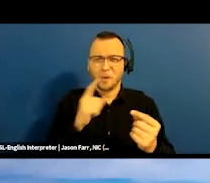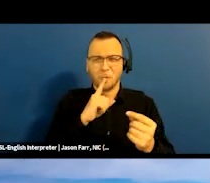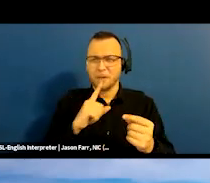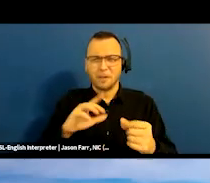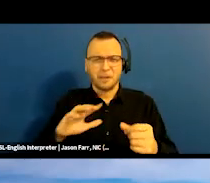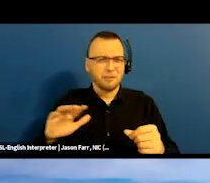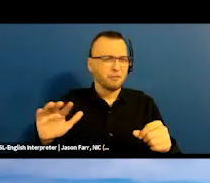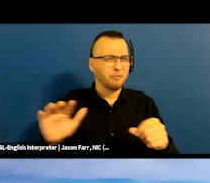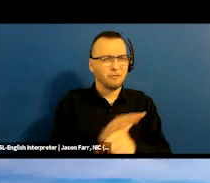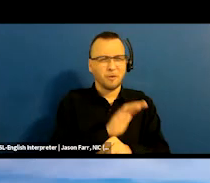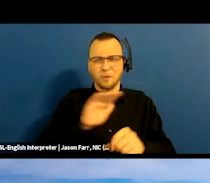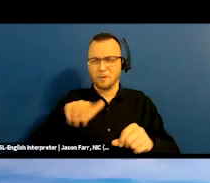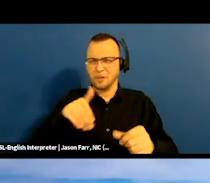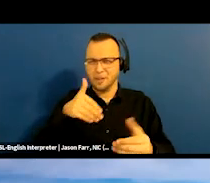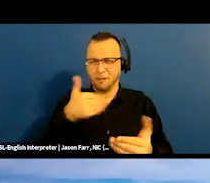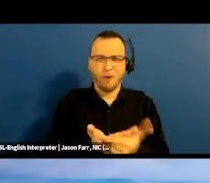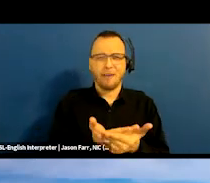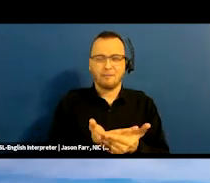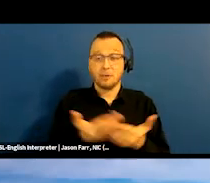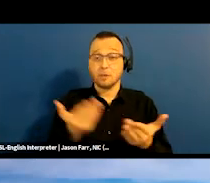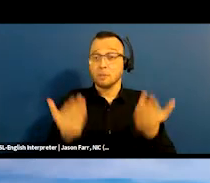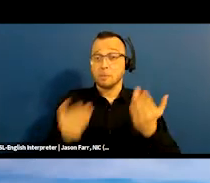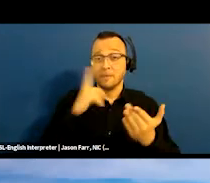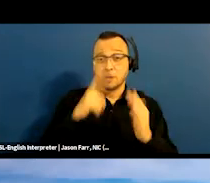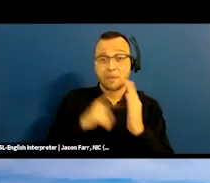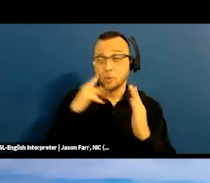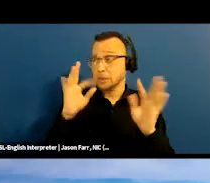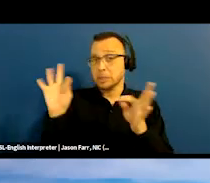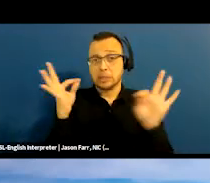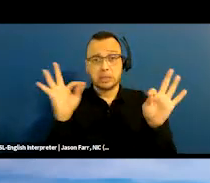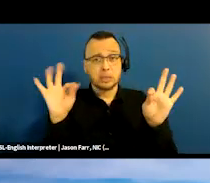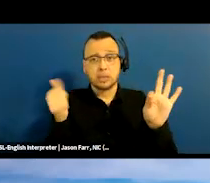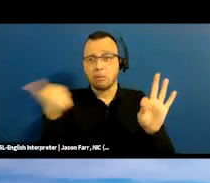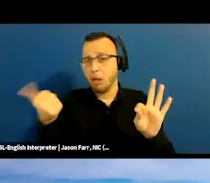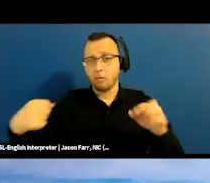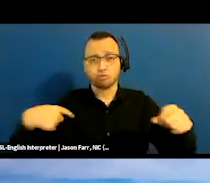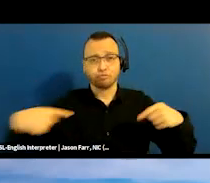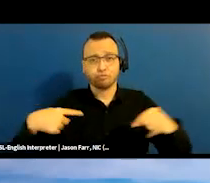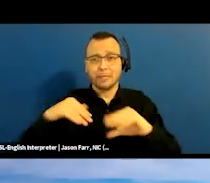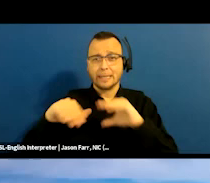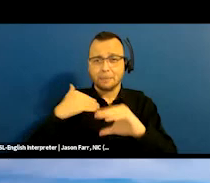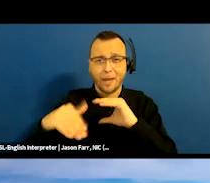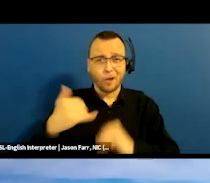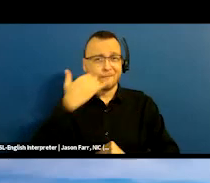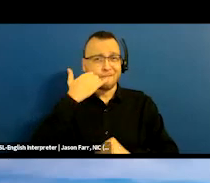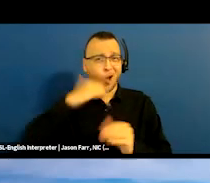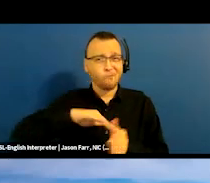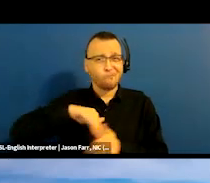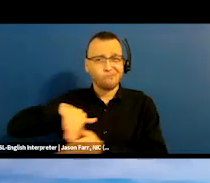Thank you, everyone, for joining us today. I'm very excited to be here today. My name is Mari Aceves, and I'm going to get started